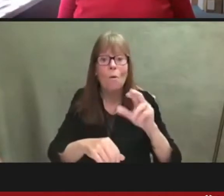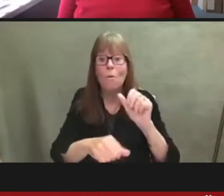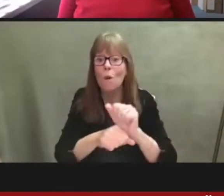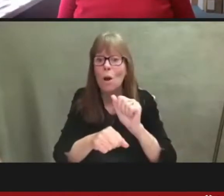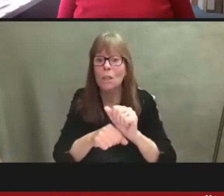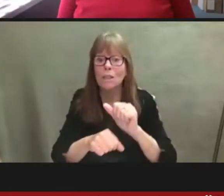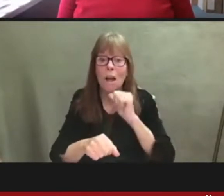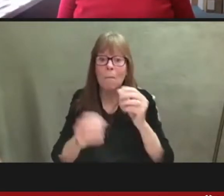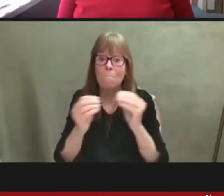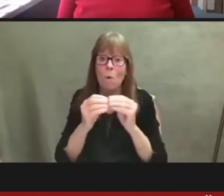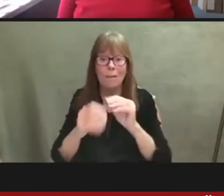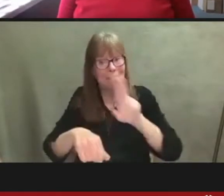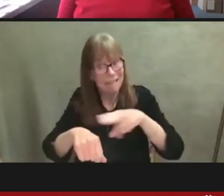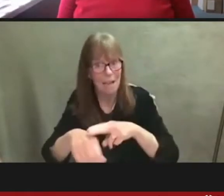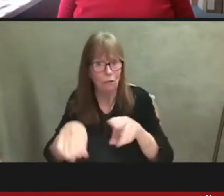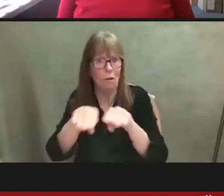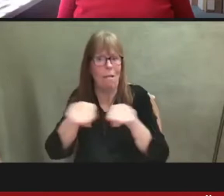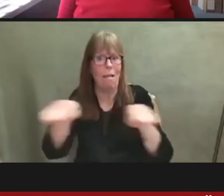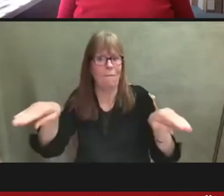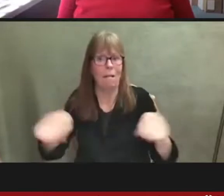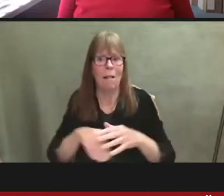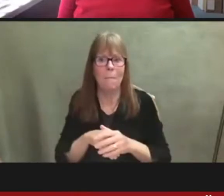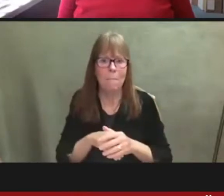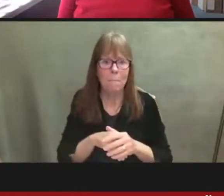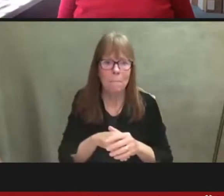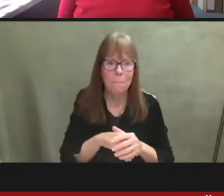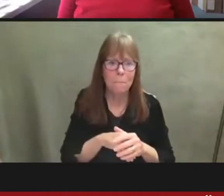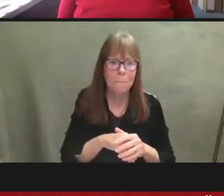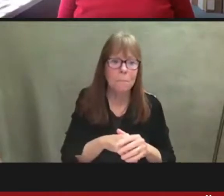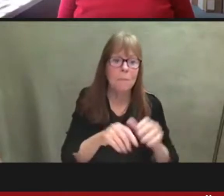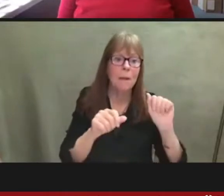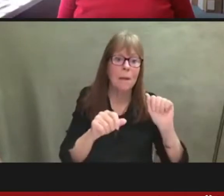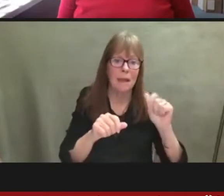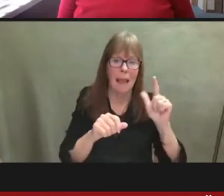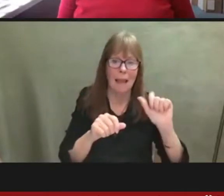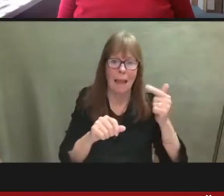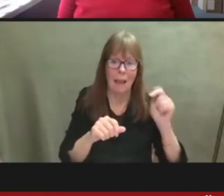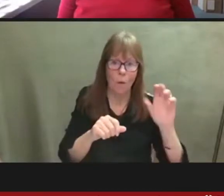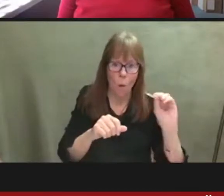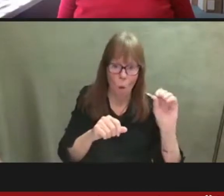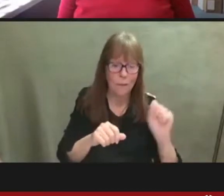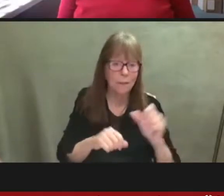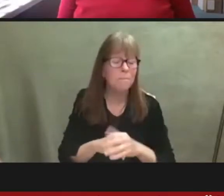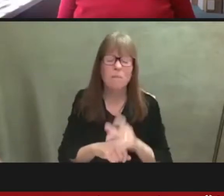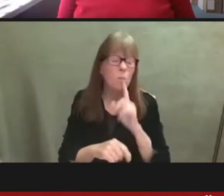Well, I mean look, stigma has everything to do with it.